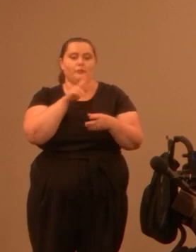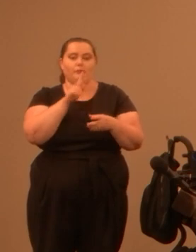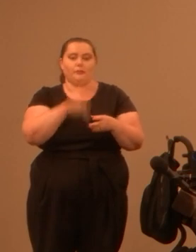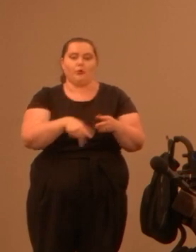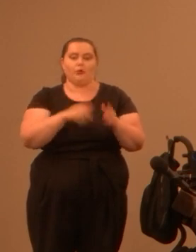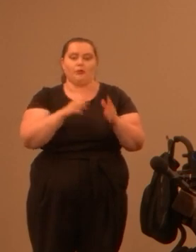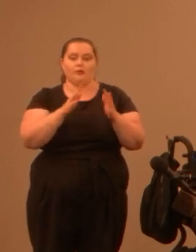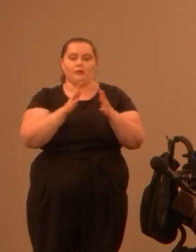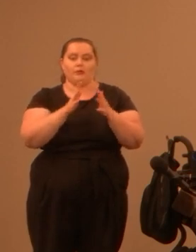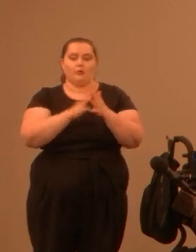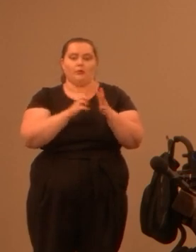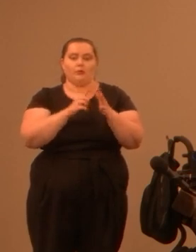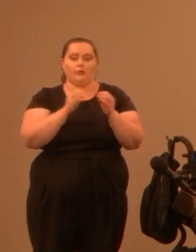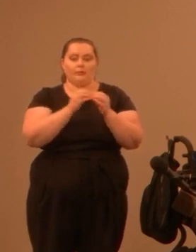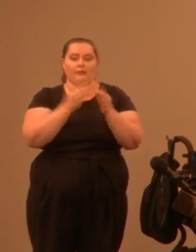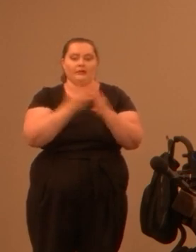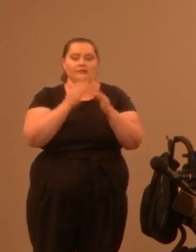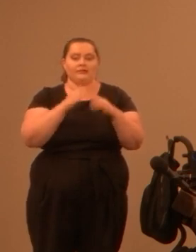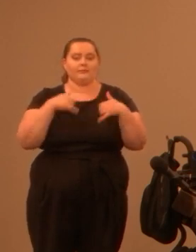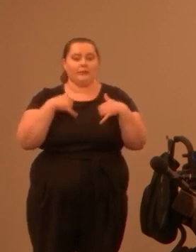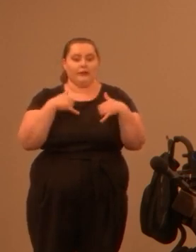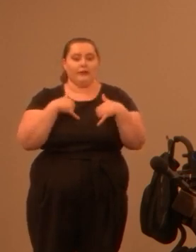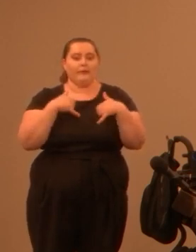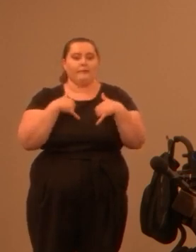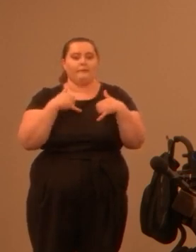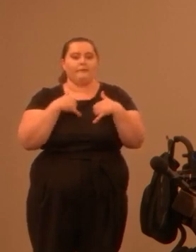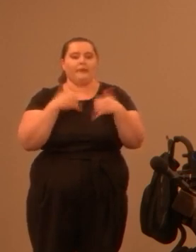been nothing short of exemplary, from encouraging growth to serving